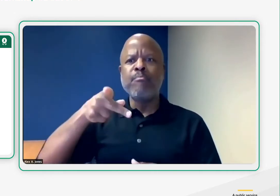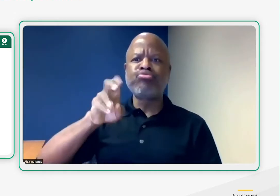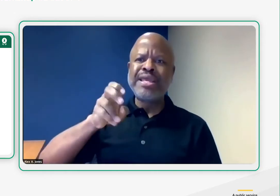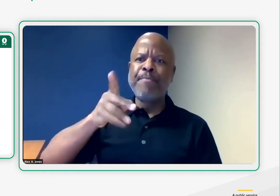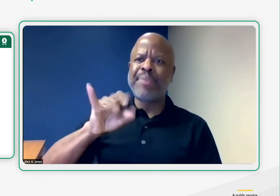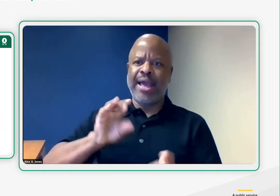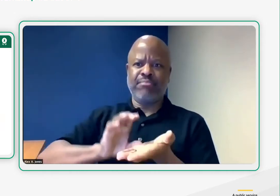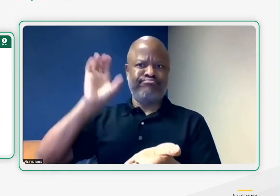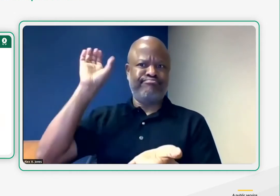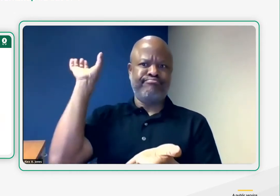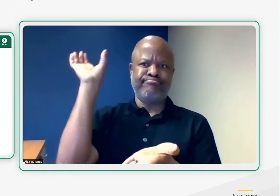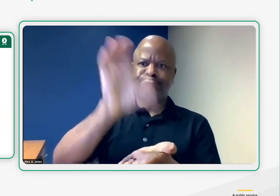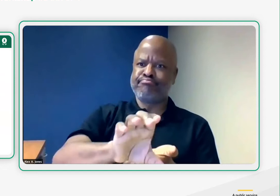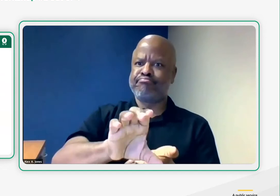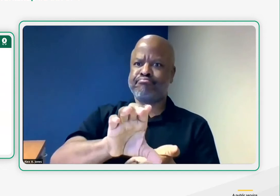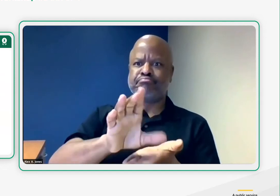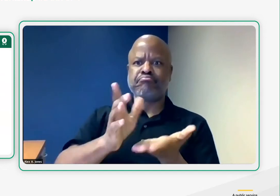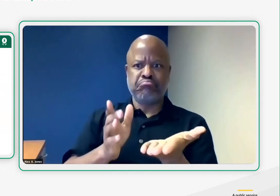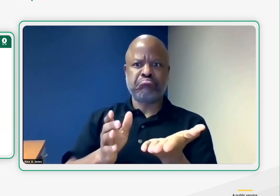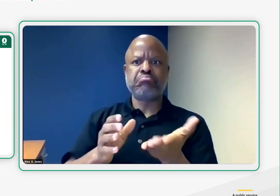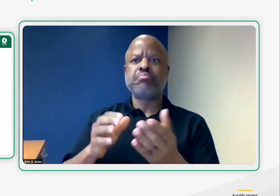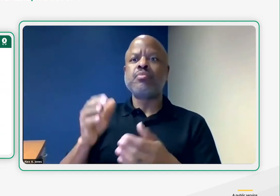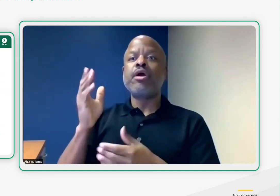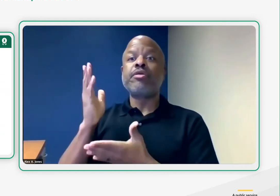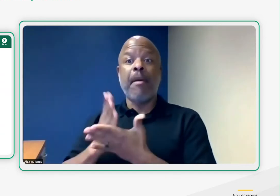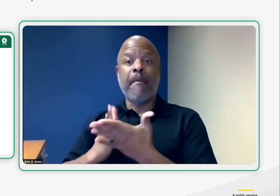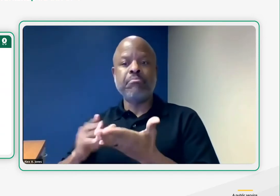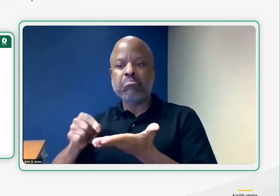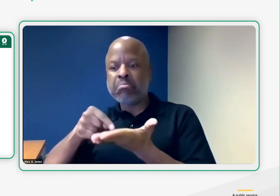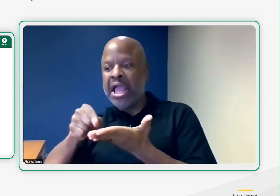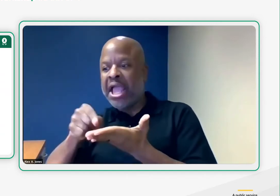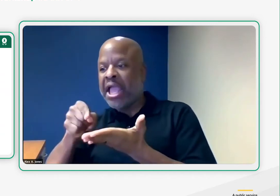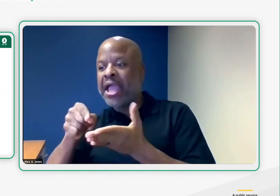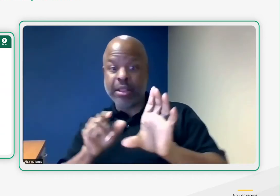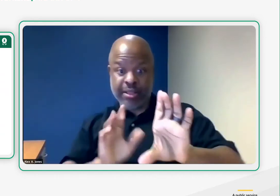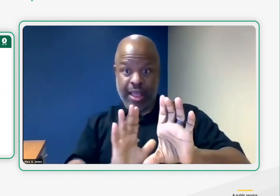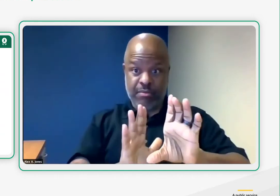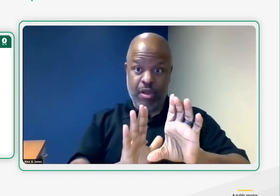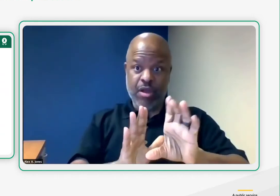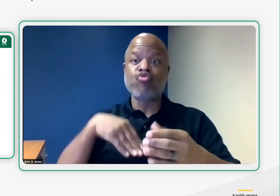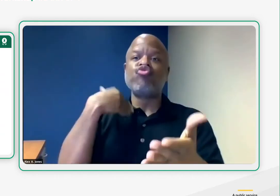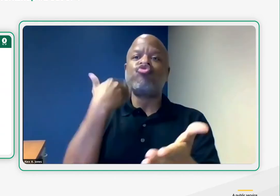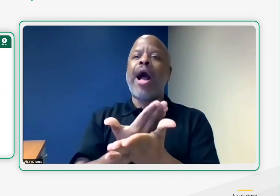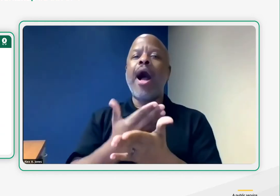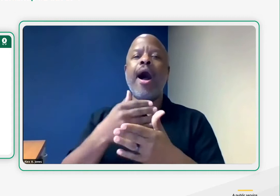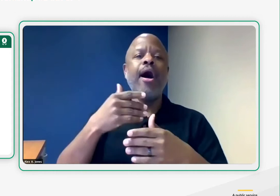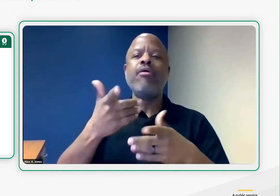You pre-pay, and you're good to go. You know, yeah, you paid. You know, maybe there's some things along the line.